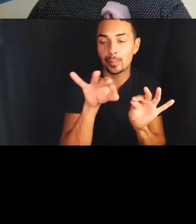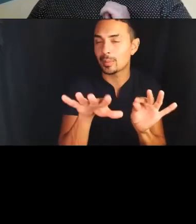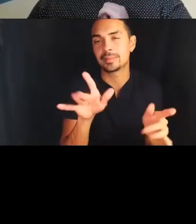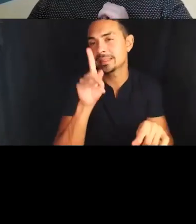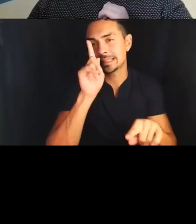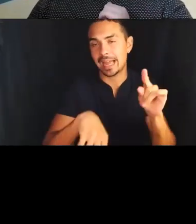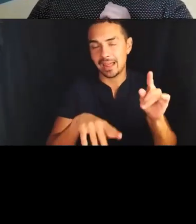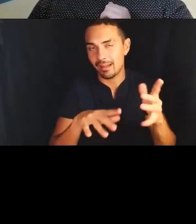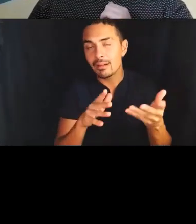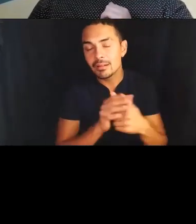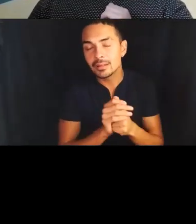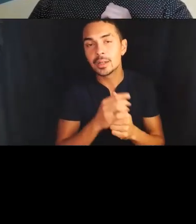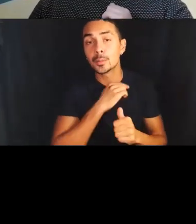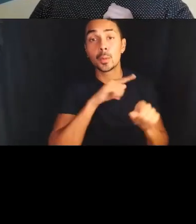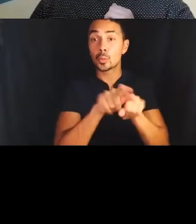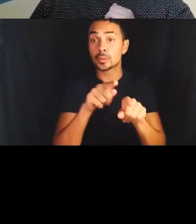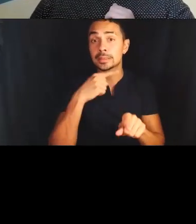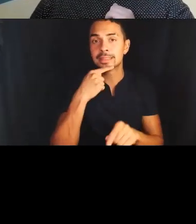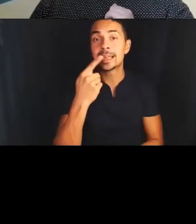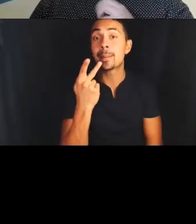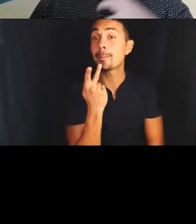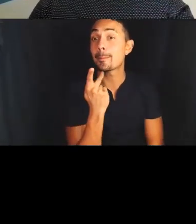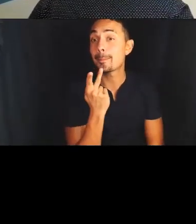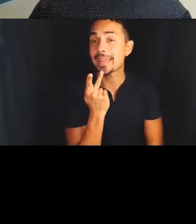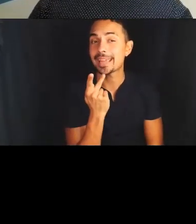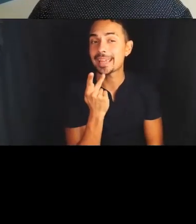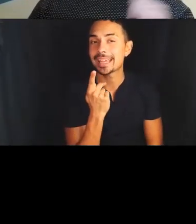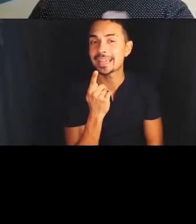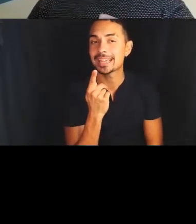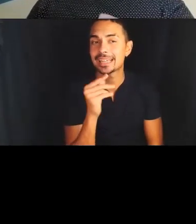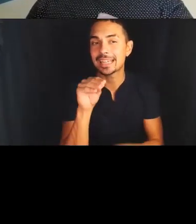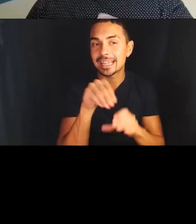We also, the pink in the inner circle is two-spirit,